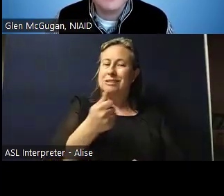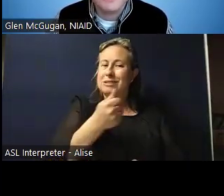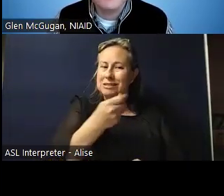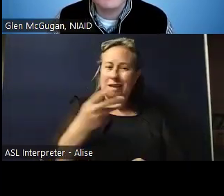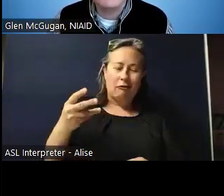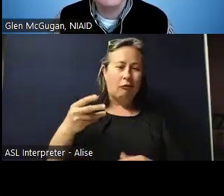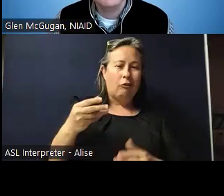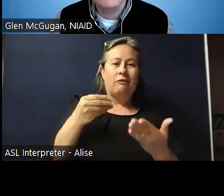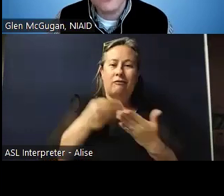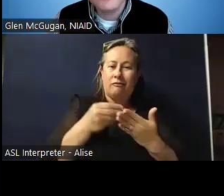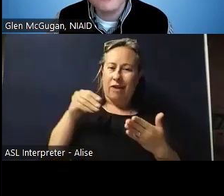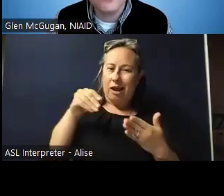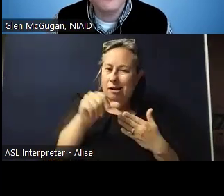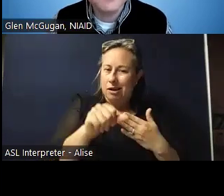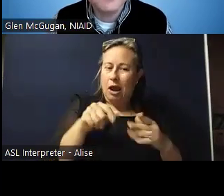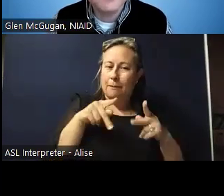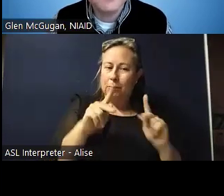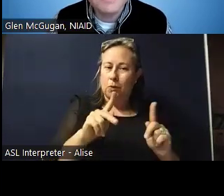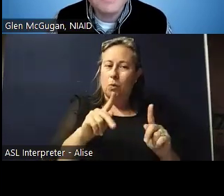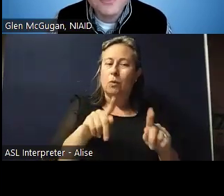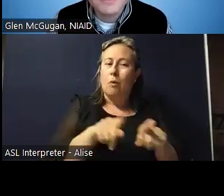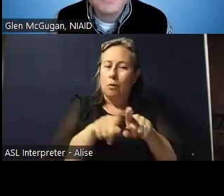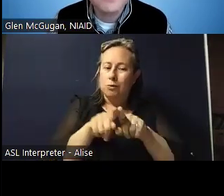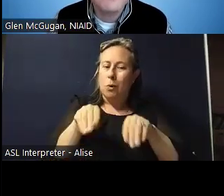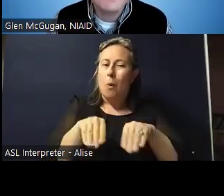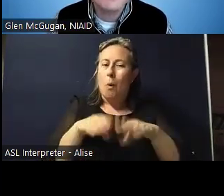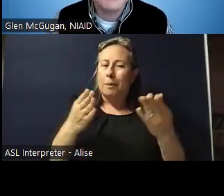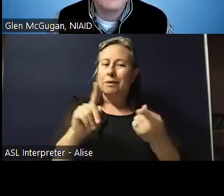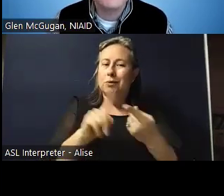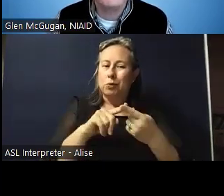announcements that are also open to international investigators.